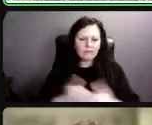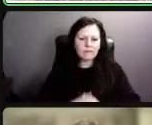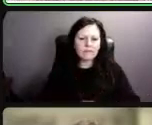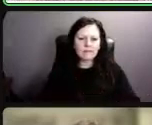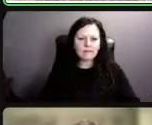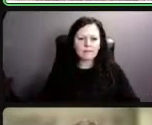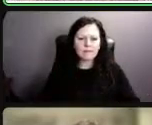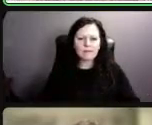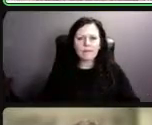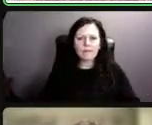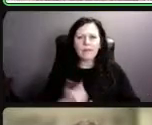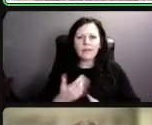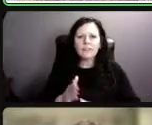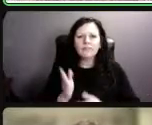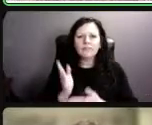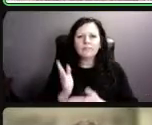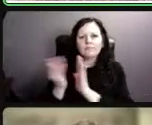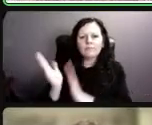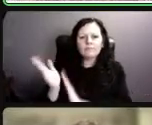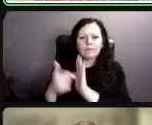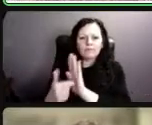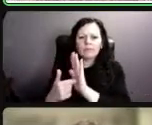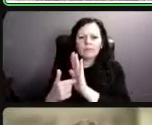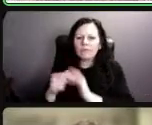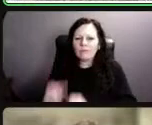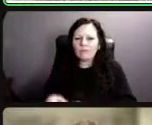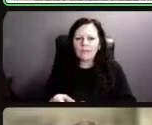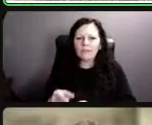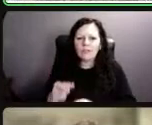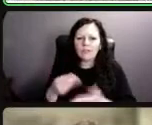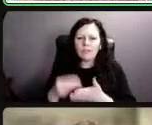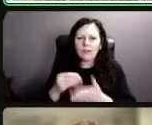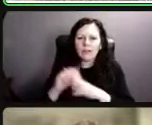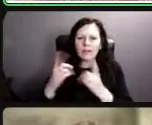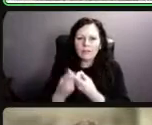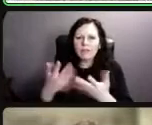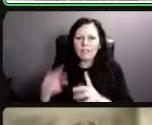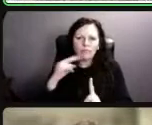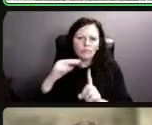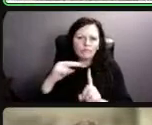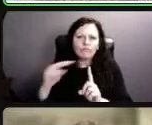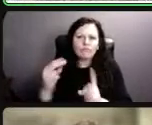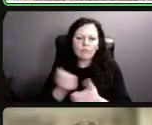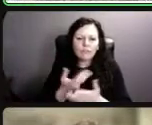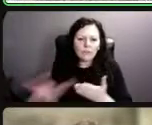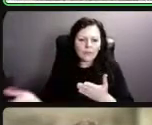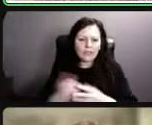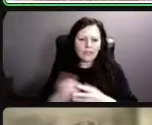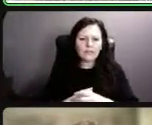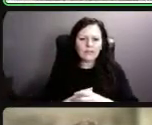THOSE WHO ARE TO STOP AND ASK